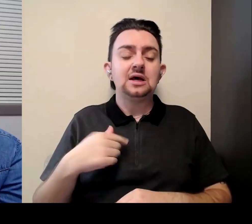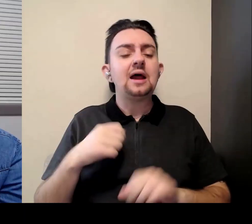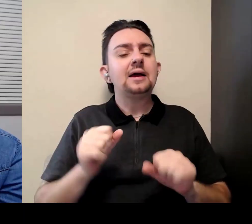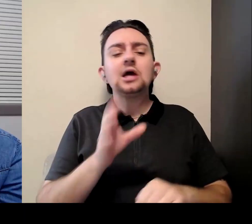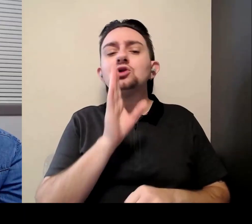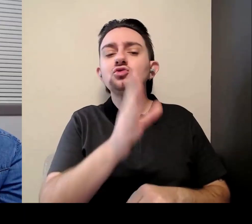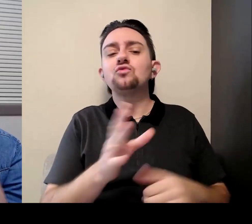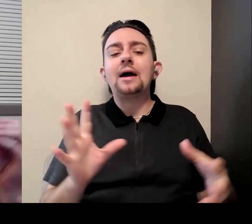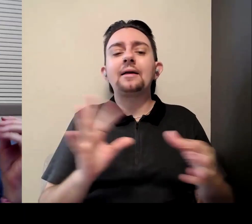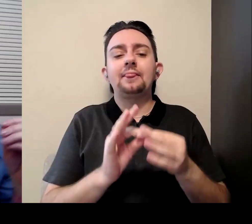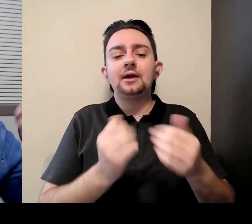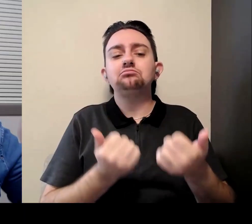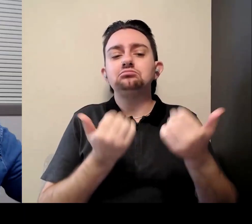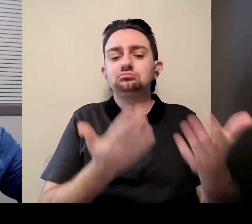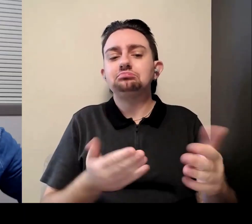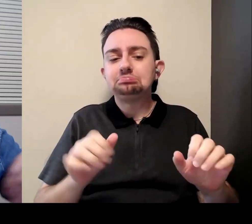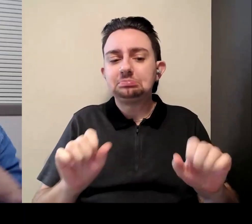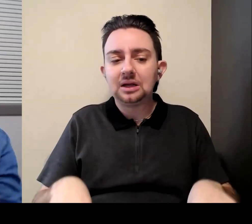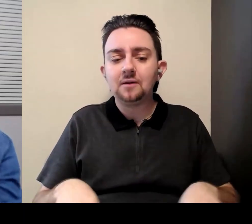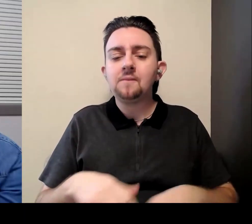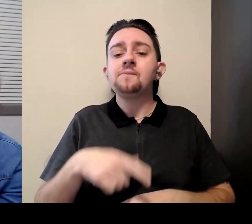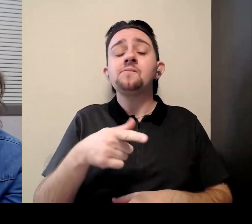And I just want that to kind of be put in your back pocket.